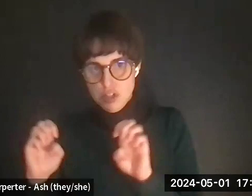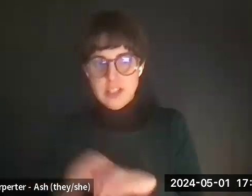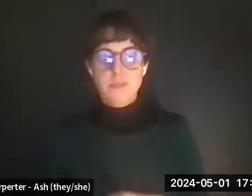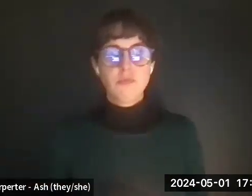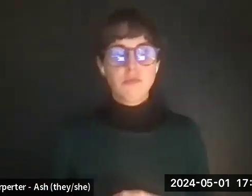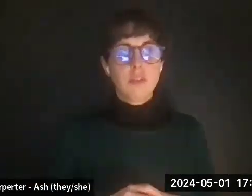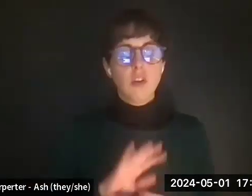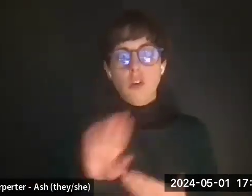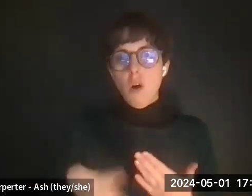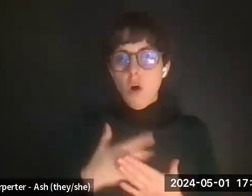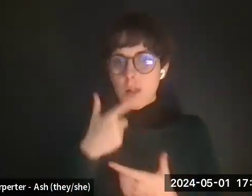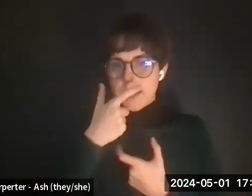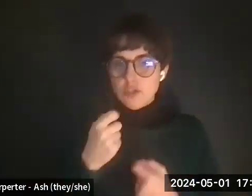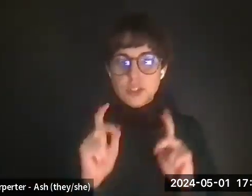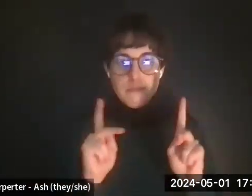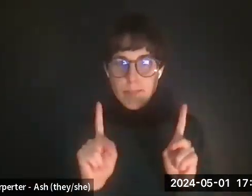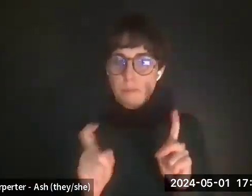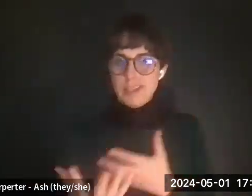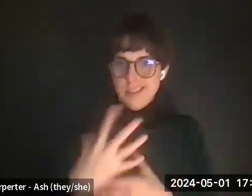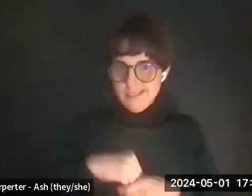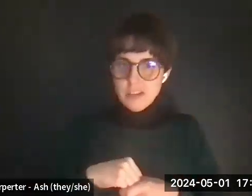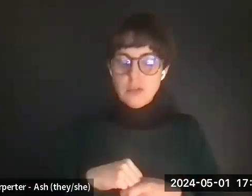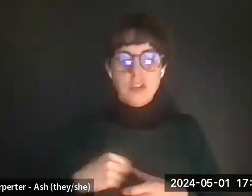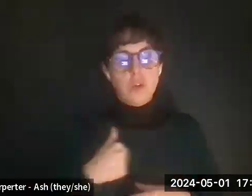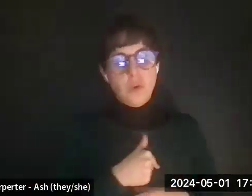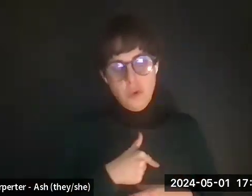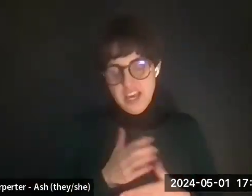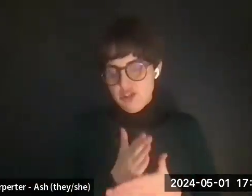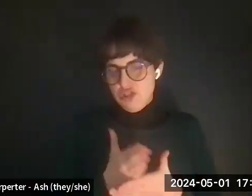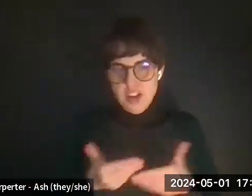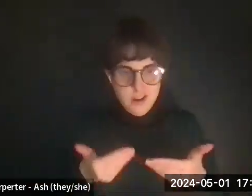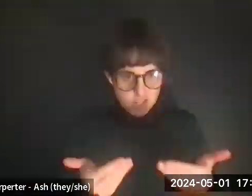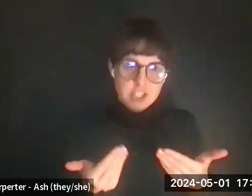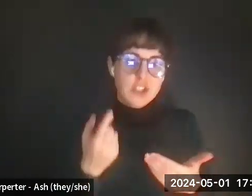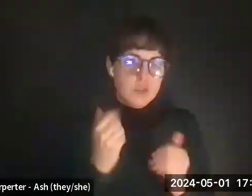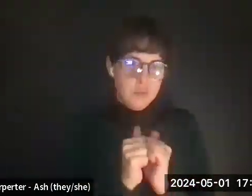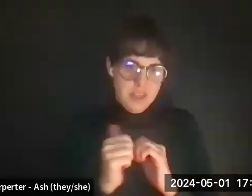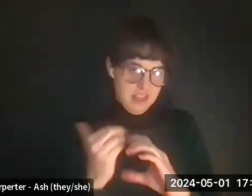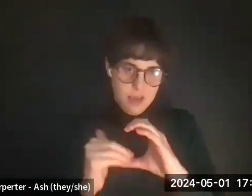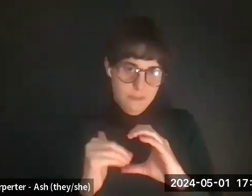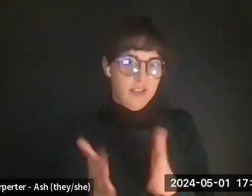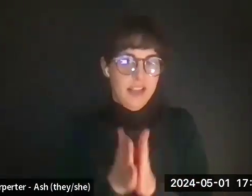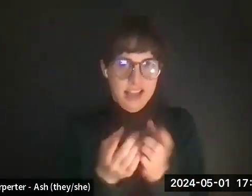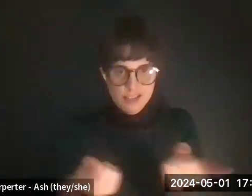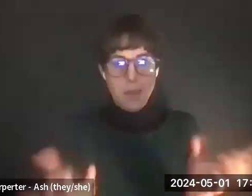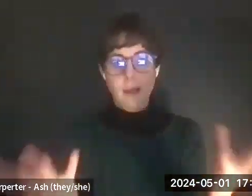and we share those invitations through our email service gov delivery. We encourage you to join the gov delivery list